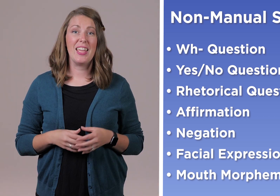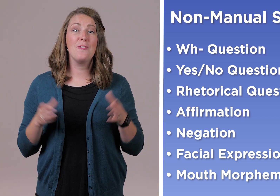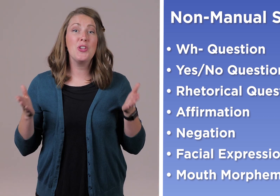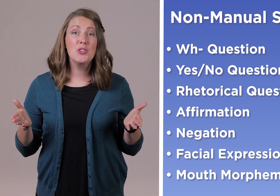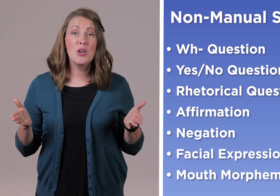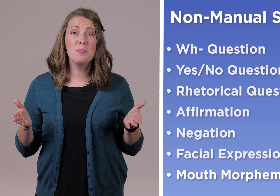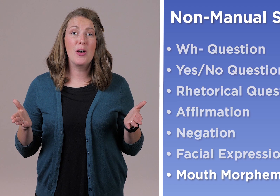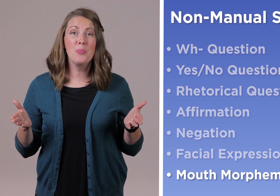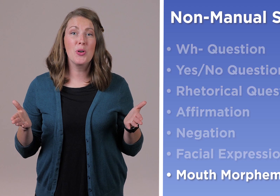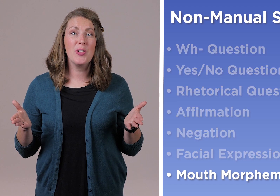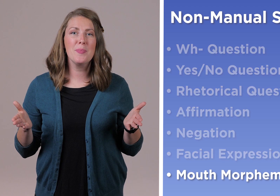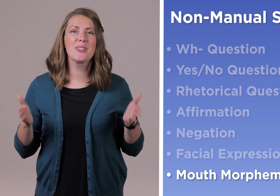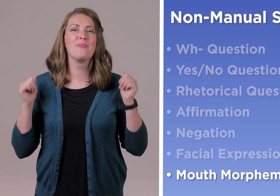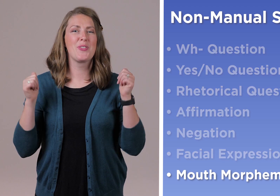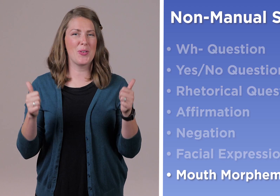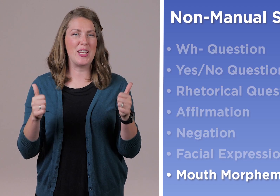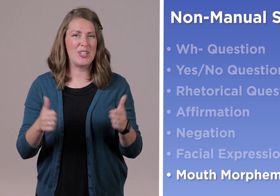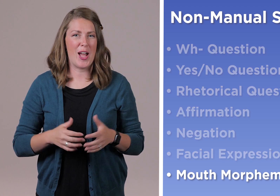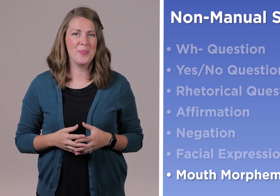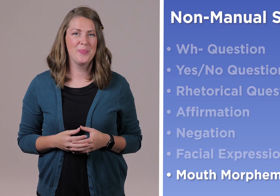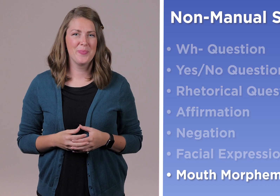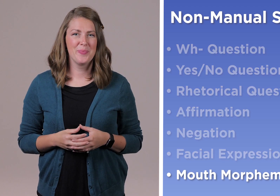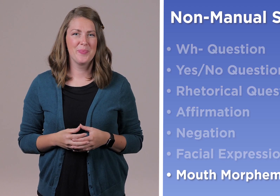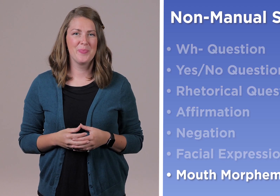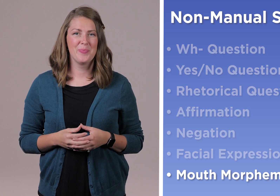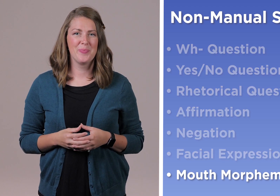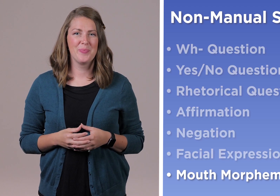If you chose mouth morphemes, great job!